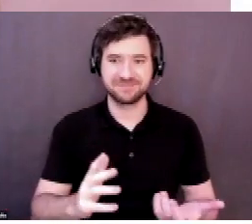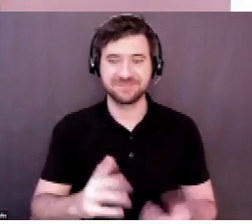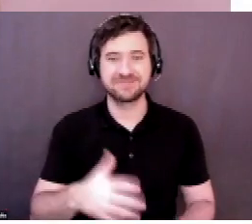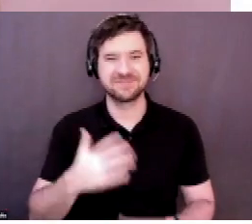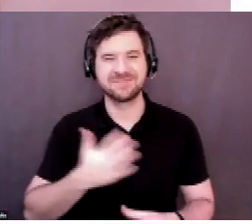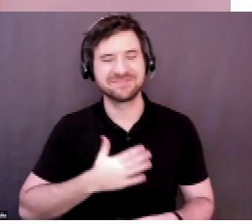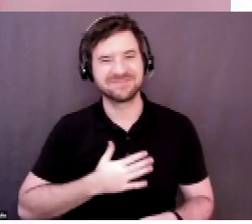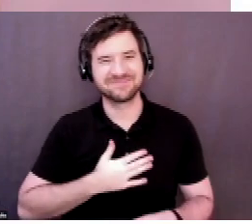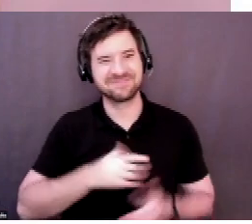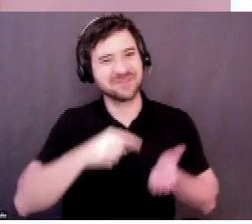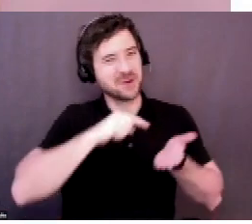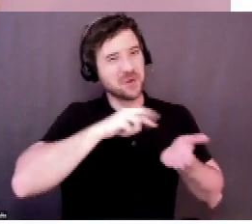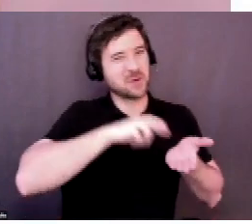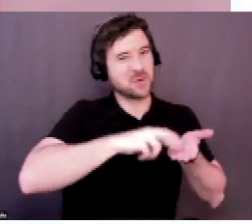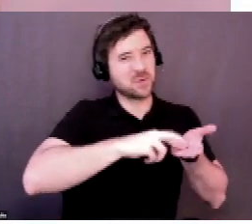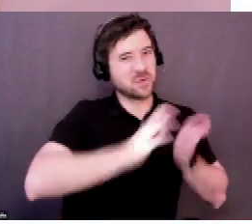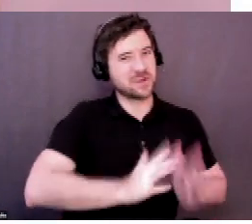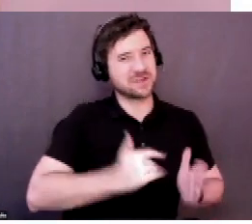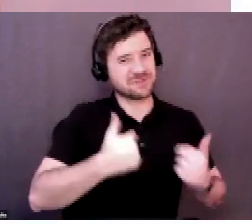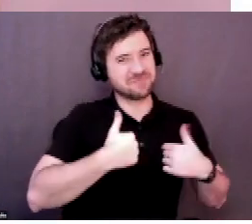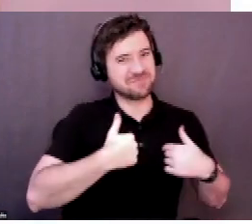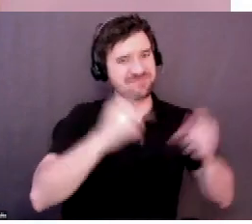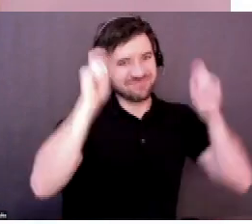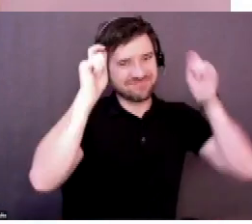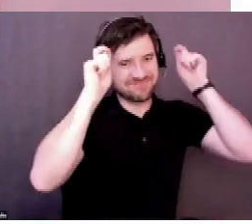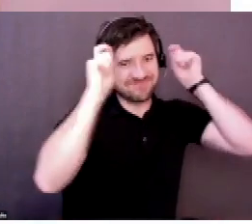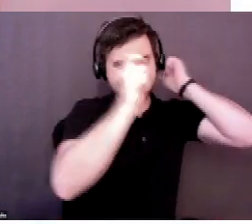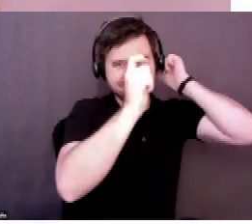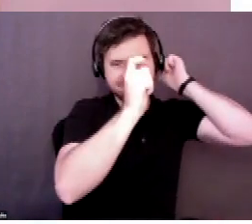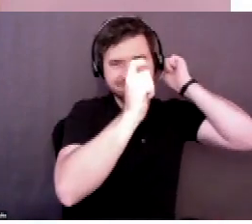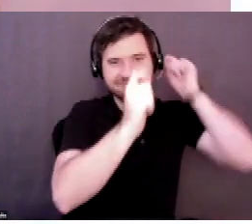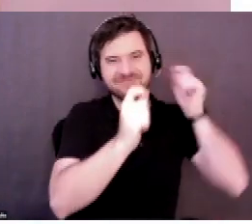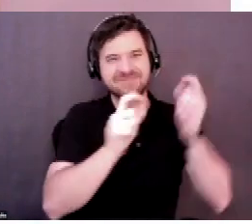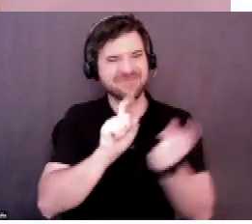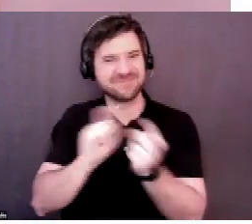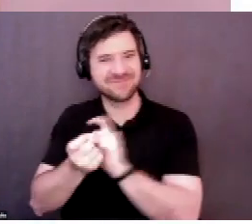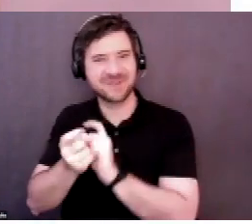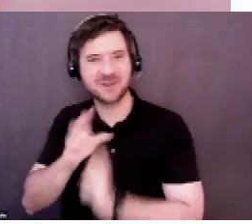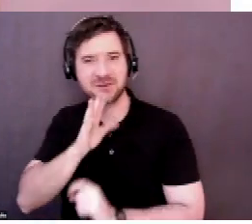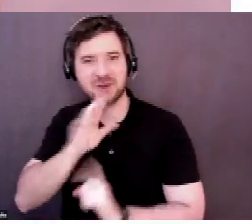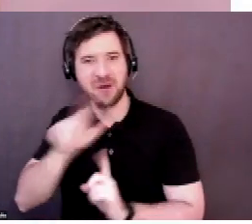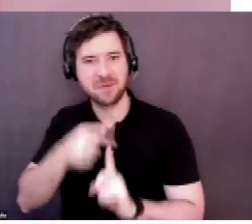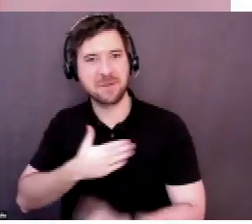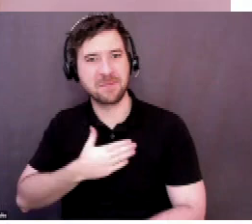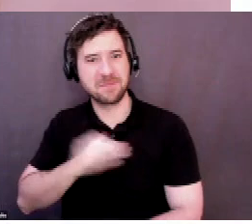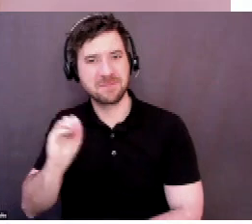today and I'm going to talk a little bit about my own experience as someone with